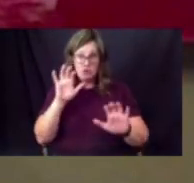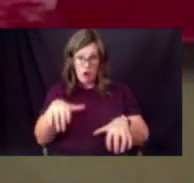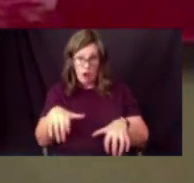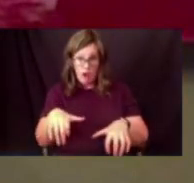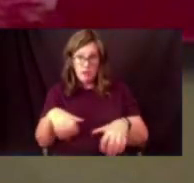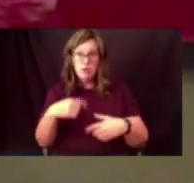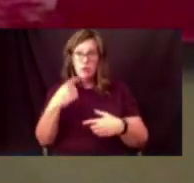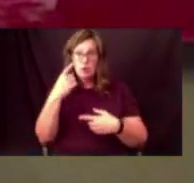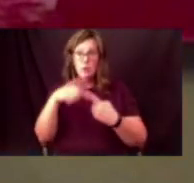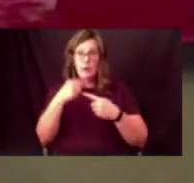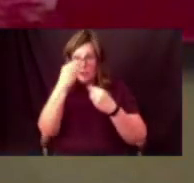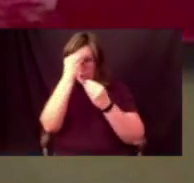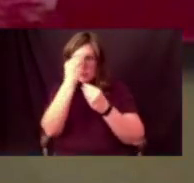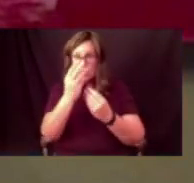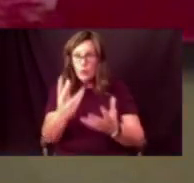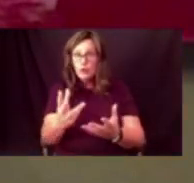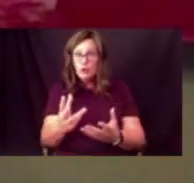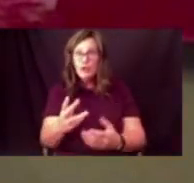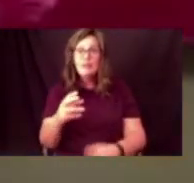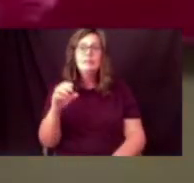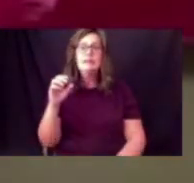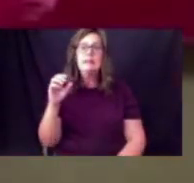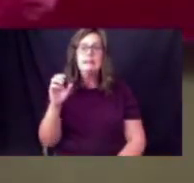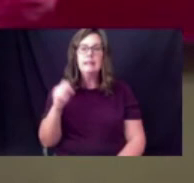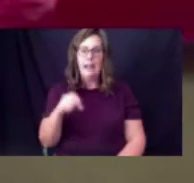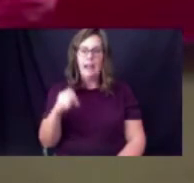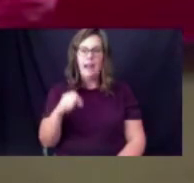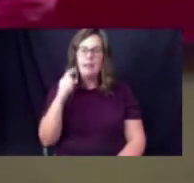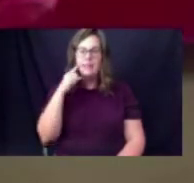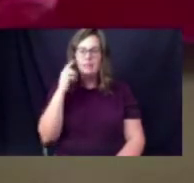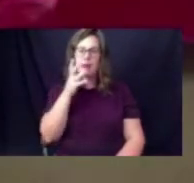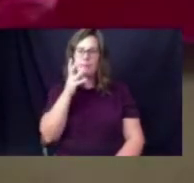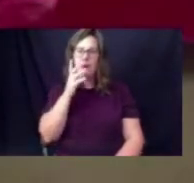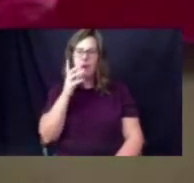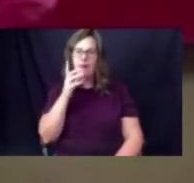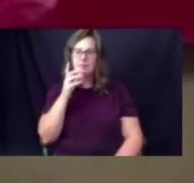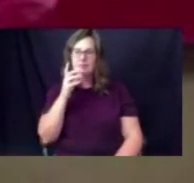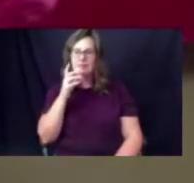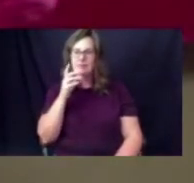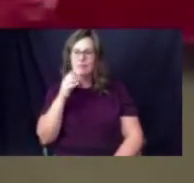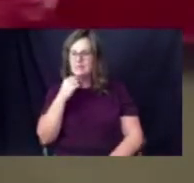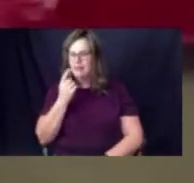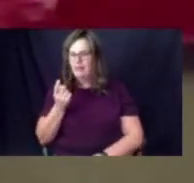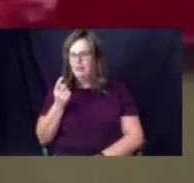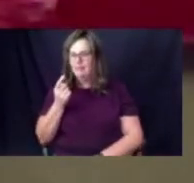uh yeah i think she told herself a lie about me i never made it seem like i was anything but myself